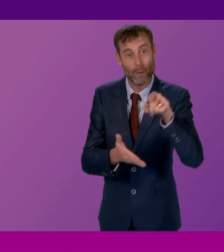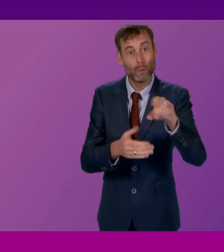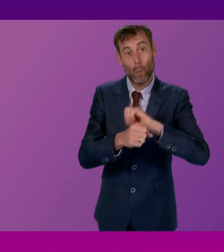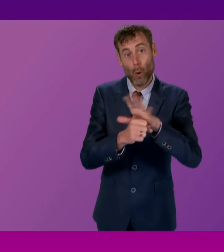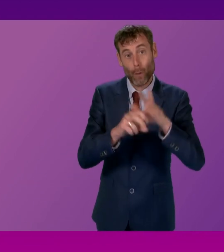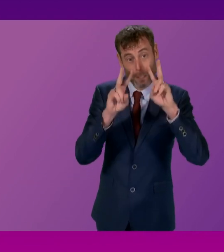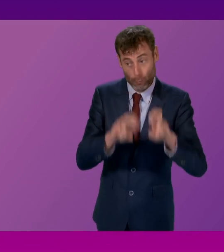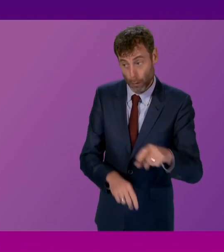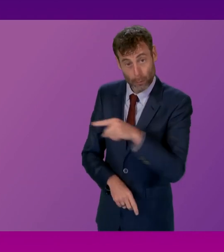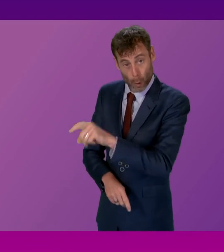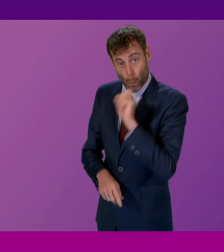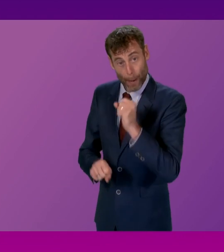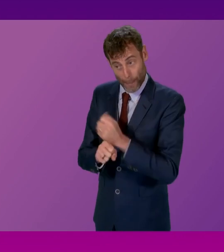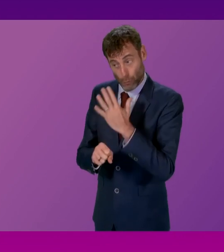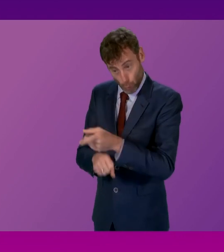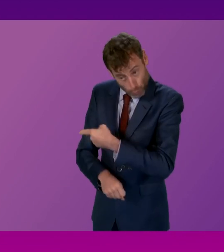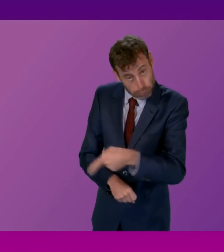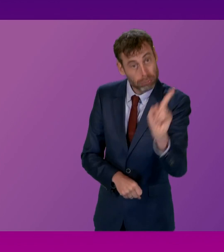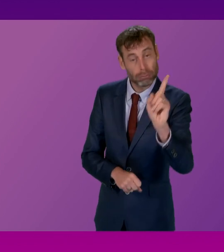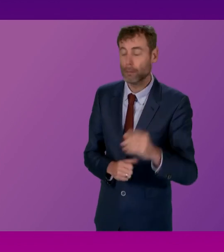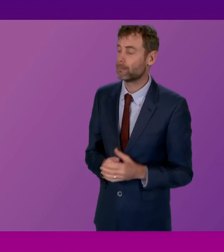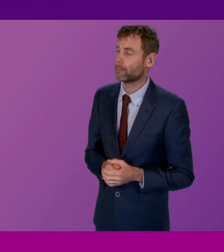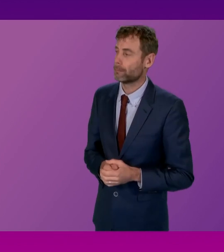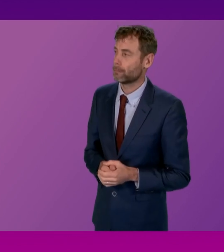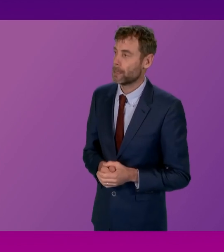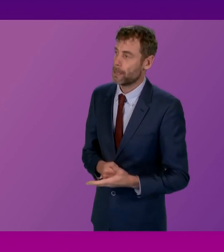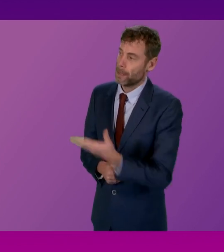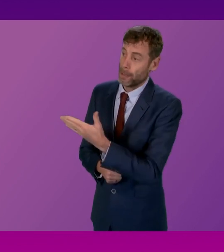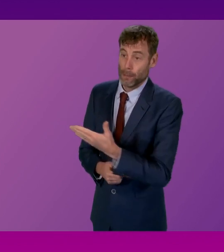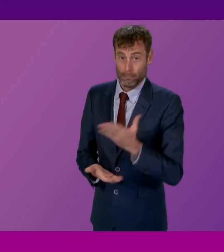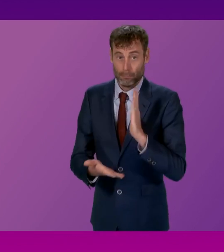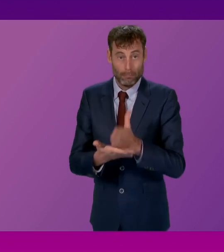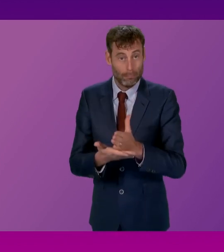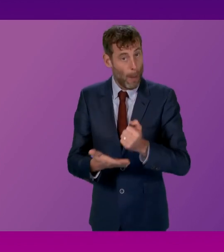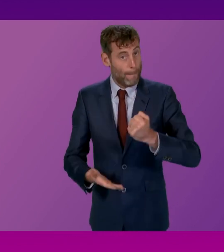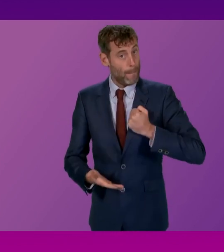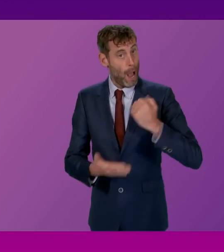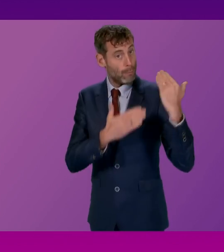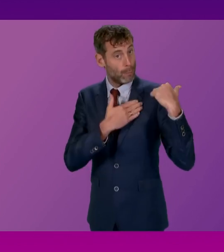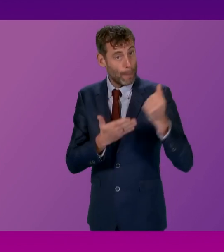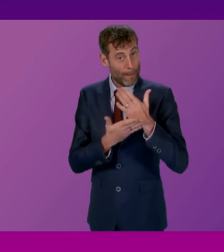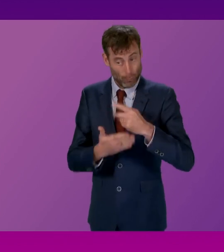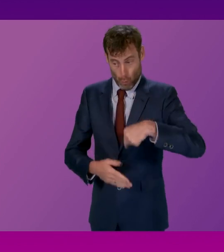Of course, it is my responsibility and I will liaise closely, as Anas Sarwar would imagine